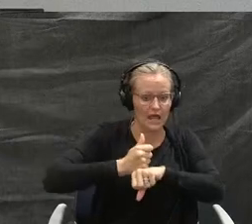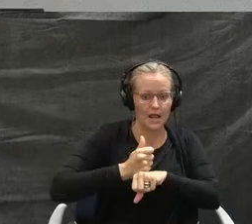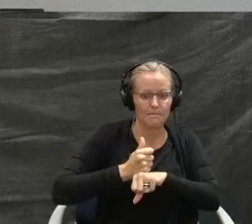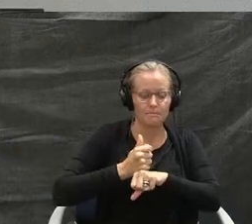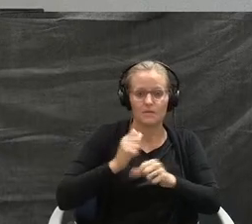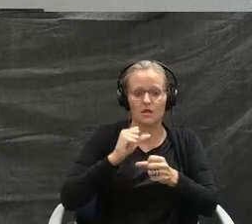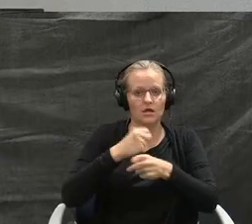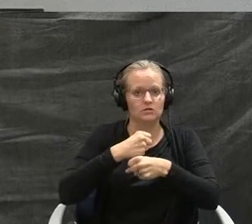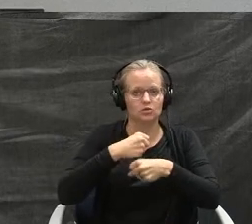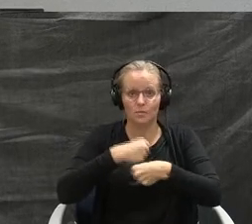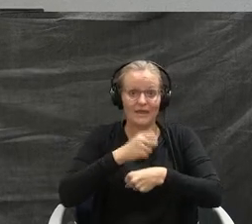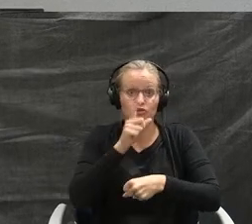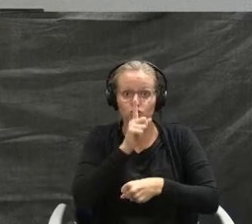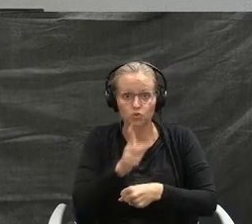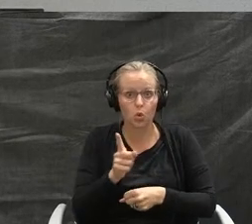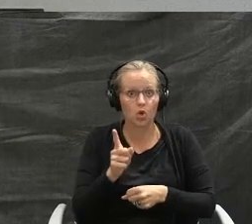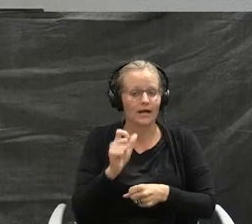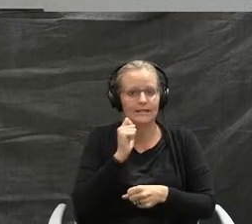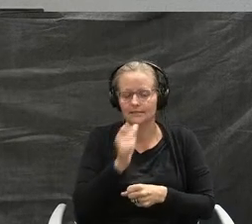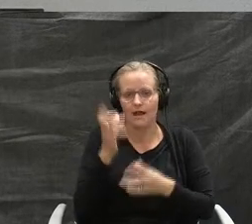Thank you. Hi Mike, go ahead.